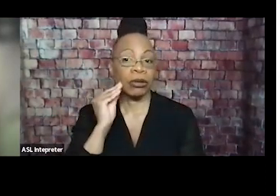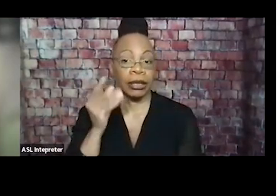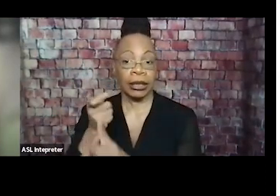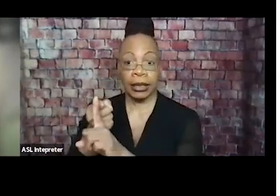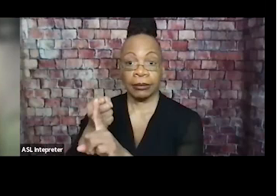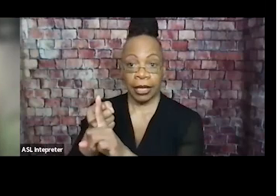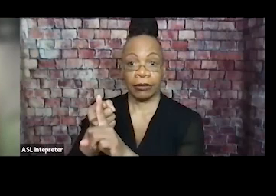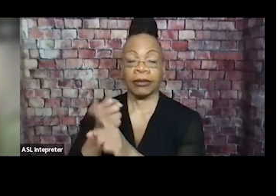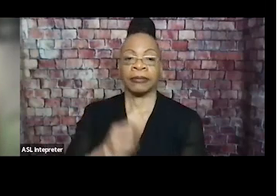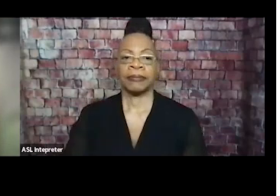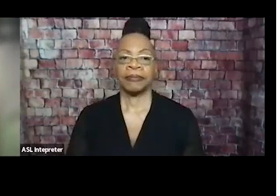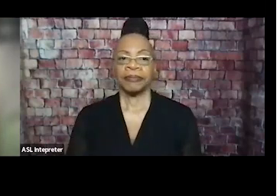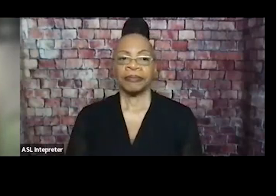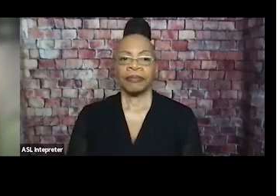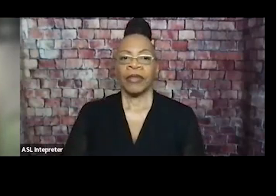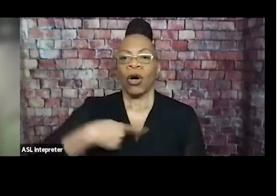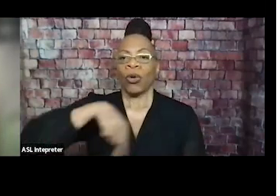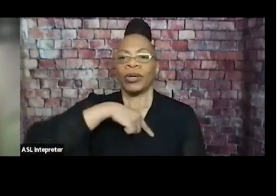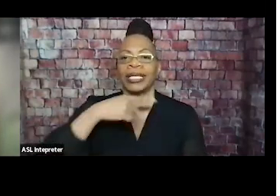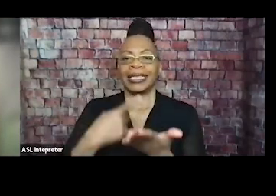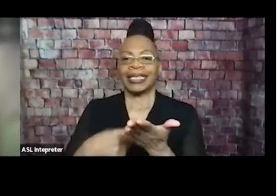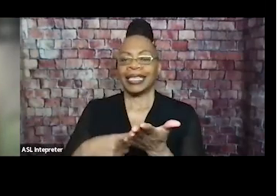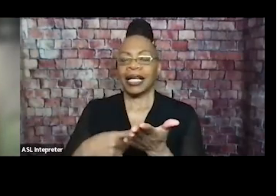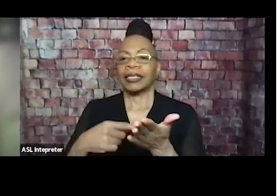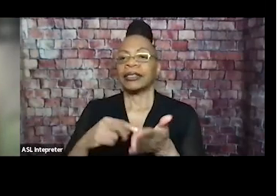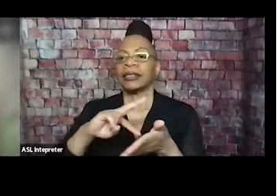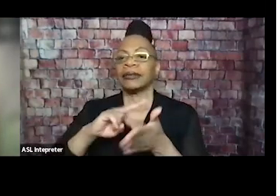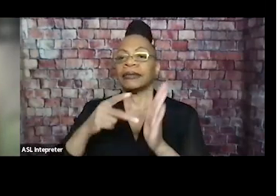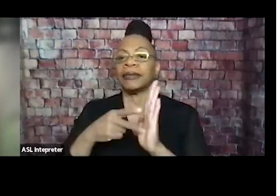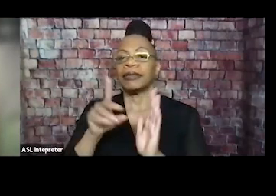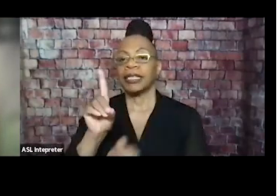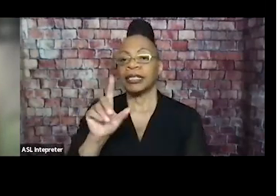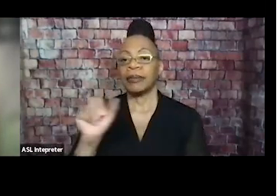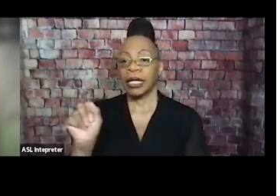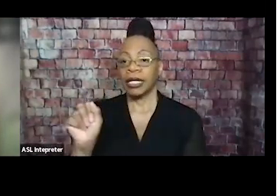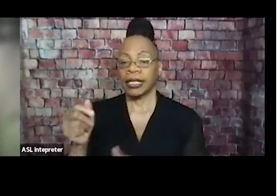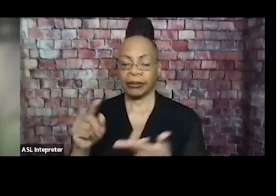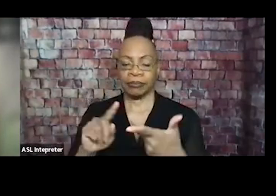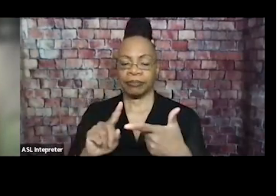All right, so we talked about the definition of disability, we talked about how to read the listings